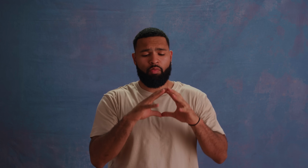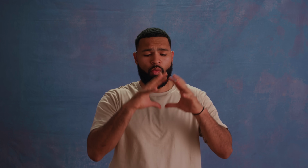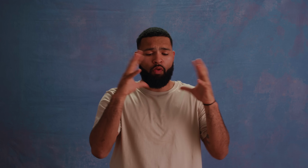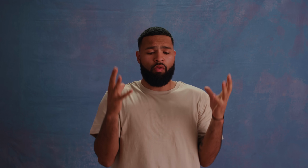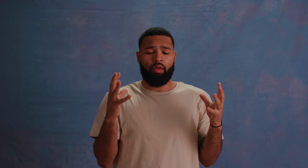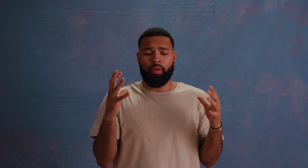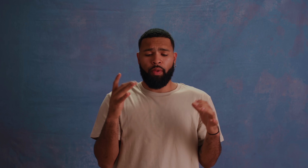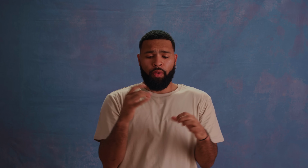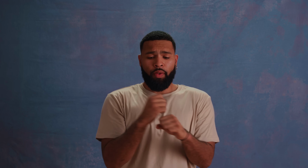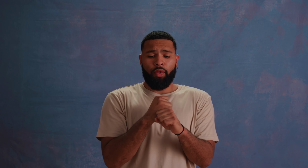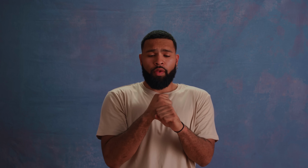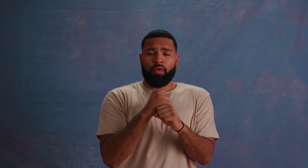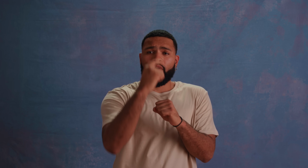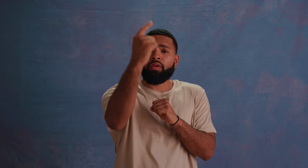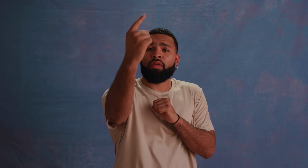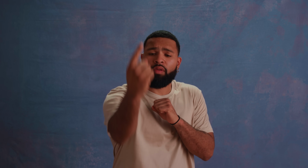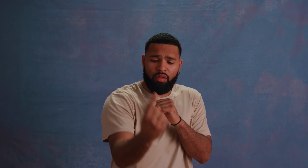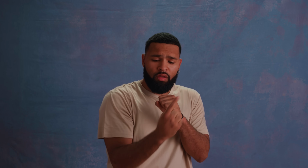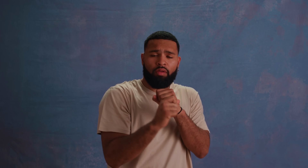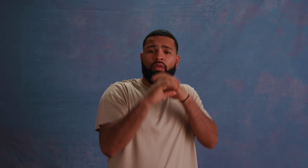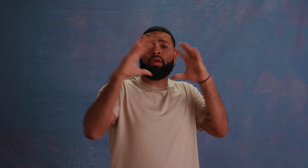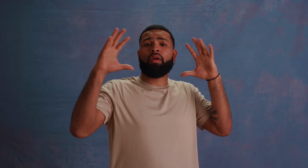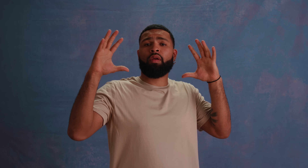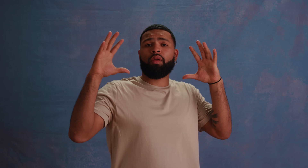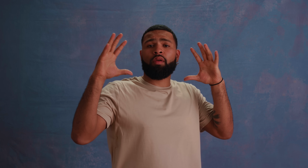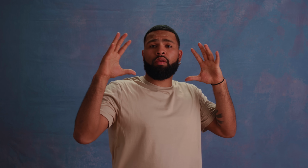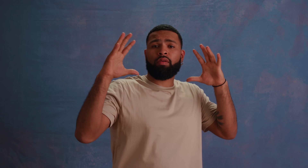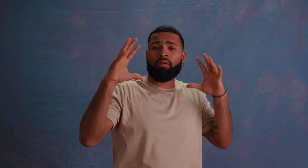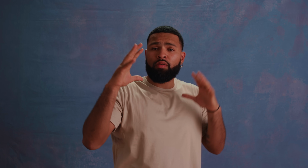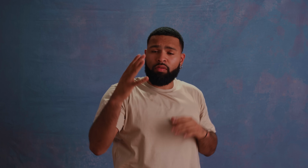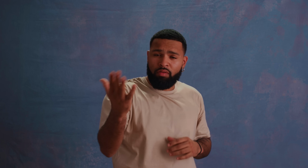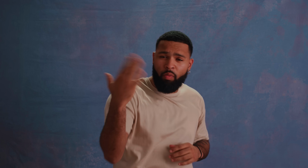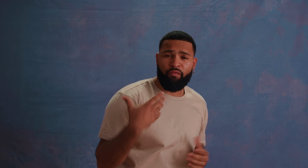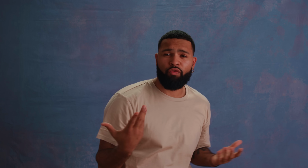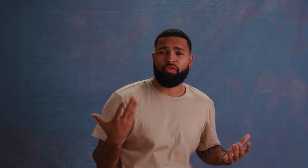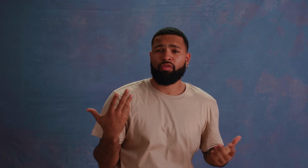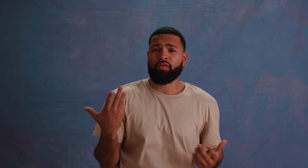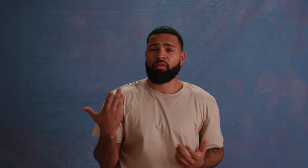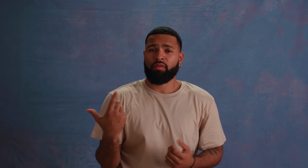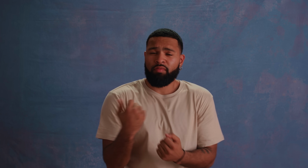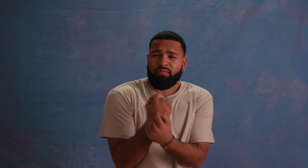but if the world was ending you’d come over right? you’d come over and you’d stay the night